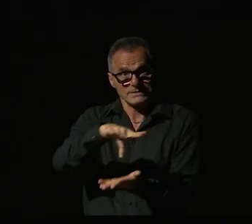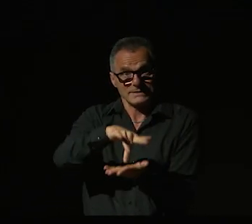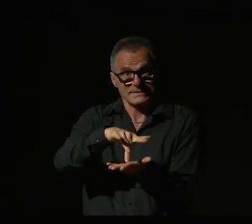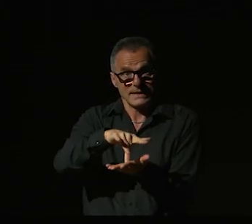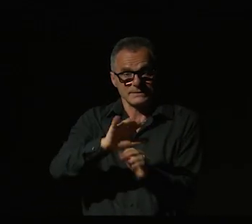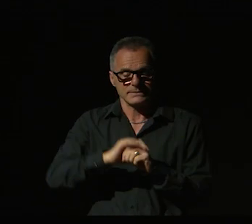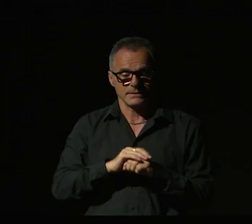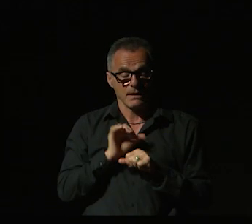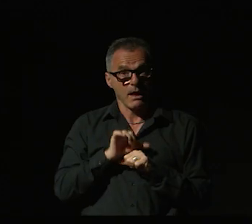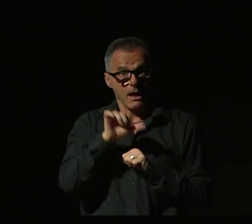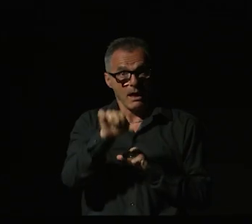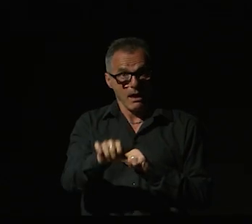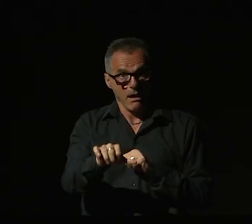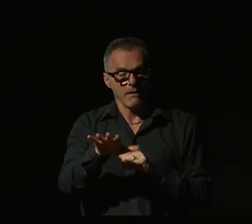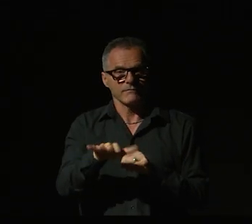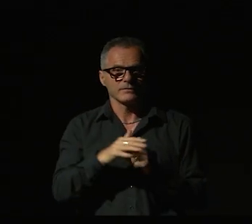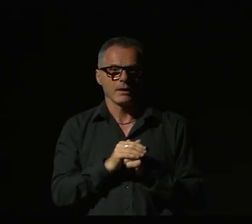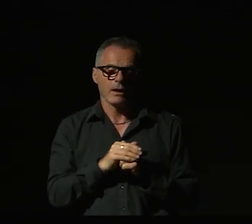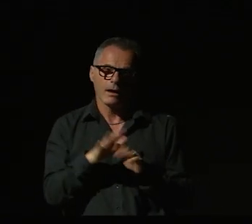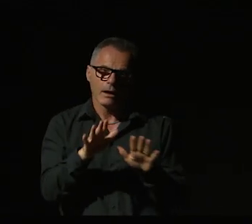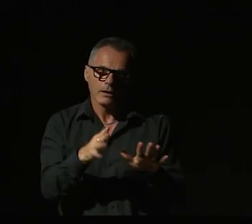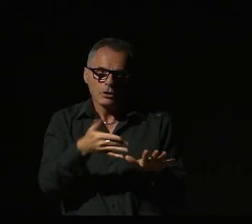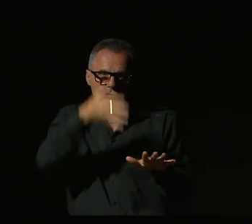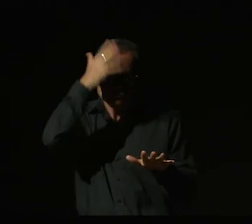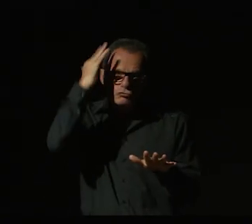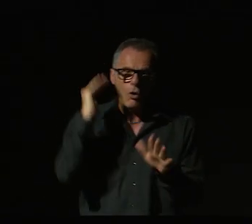Annibale's activity in Rome turned towards a gallery project.